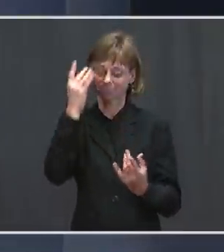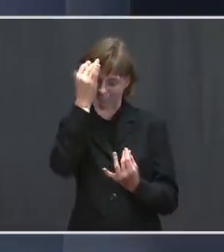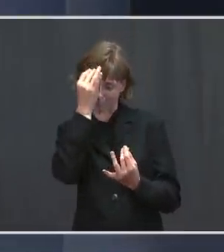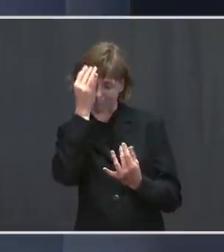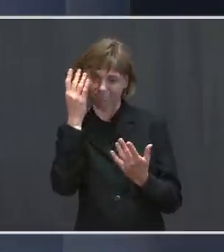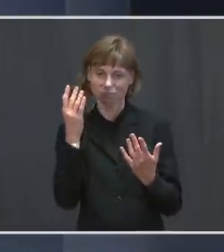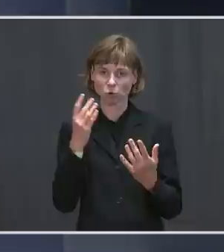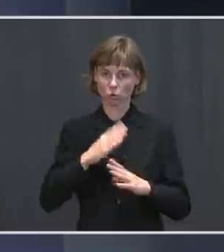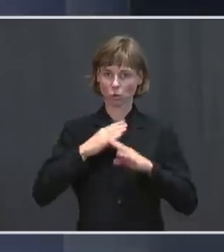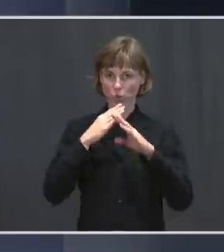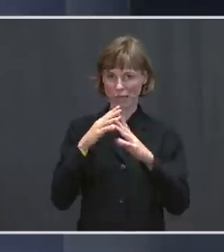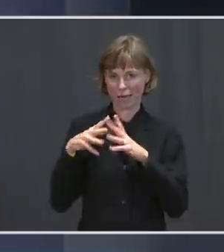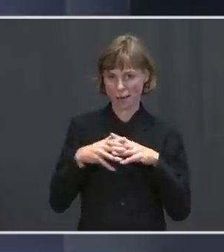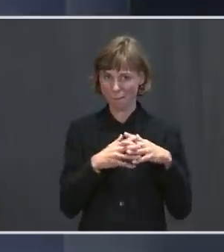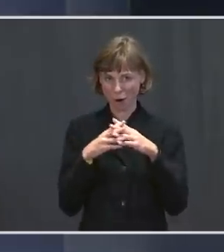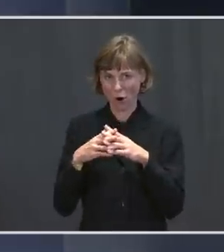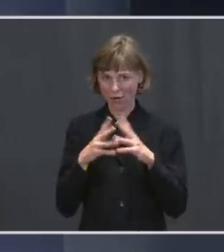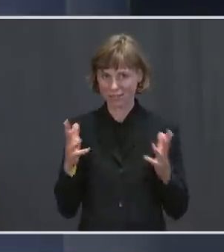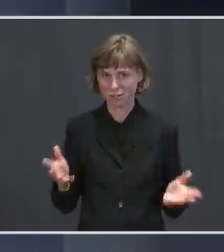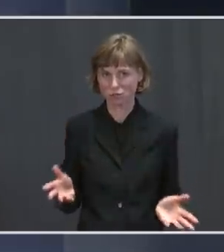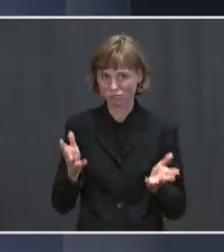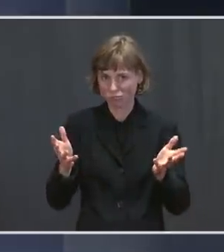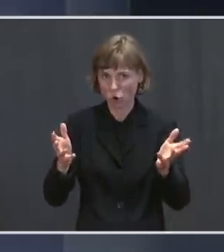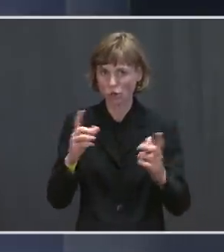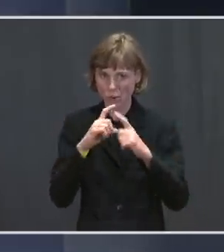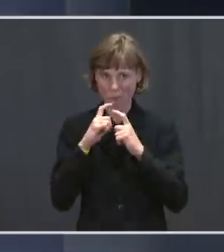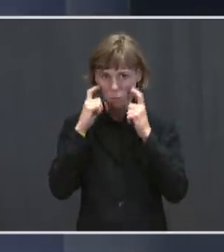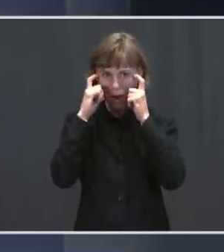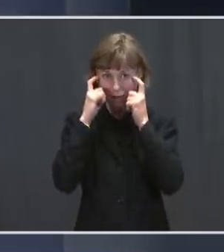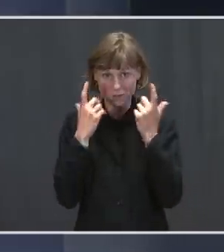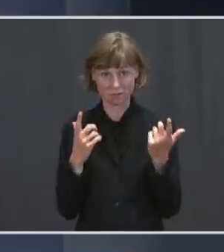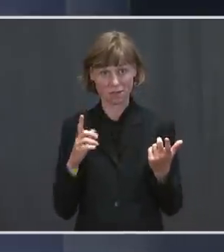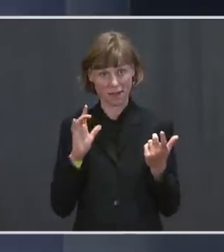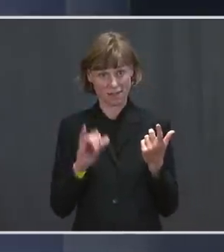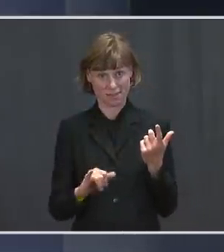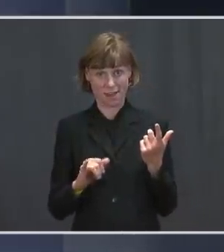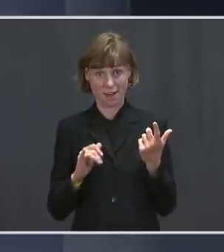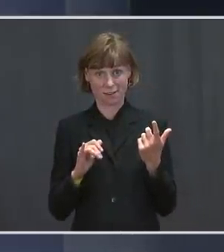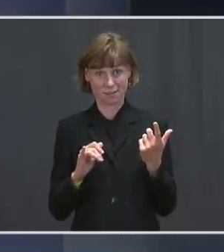and encourage people to mask up. As I said, that's vital to us because it's not just about the vaccine.